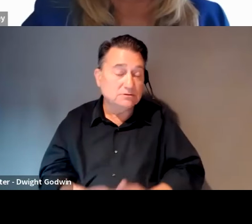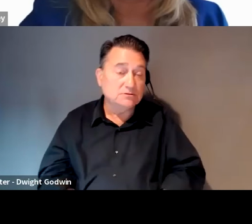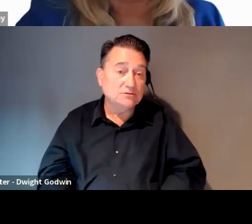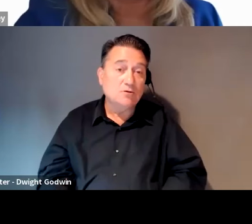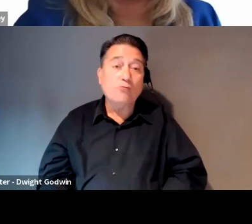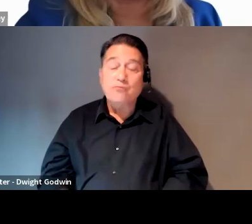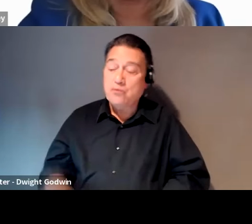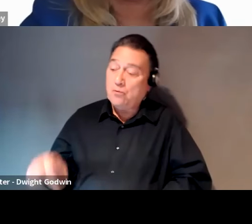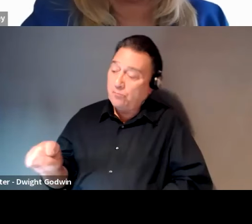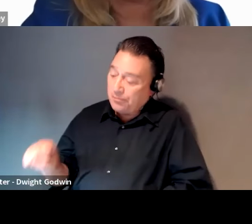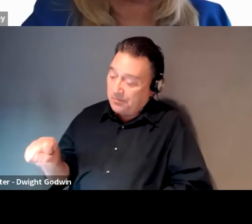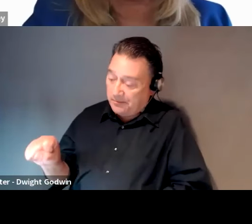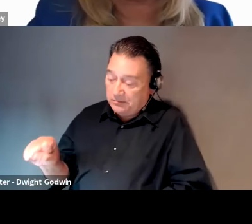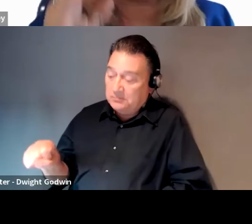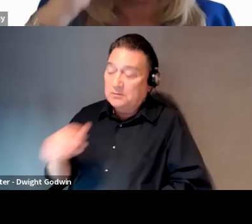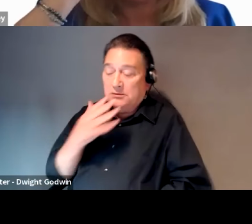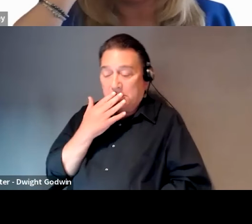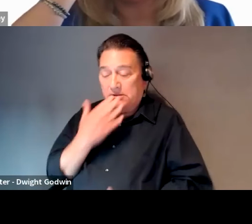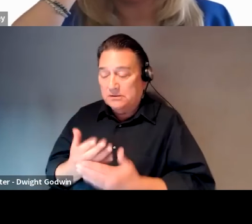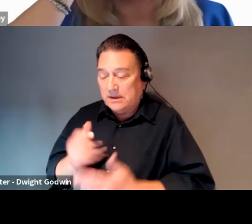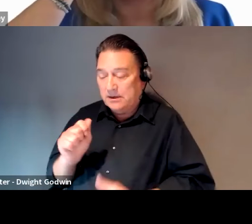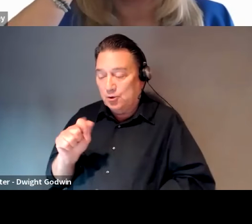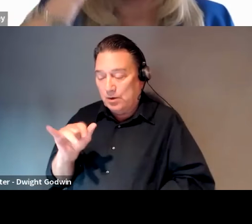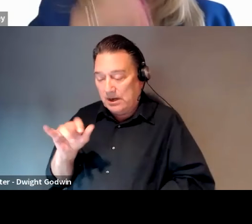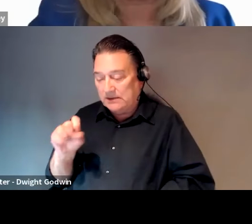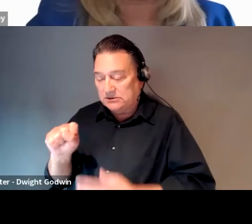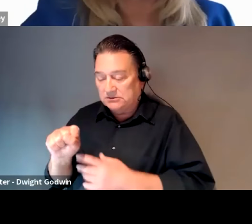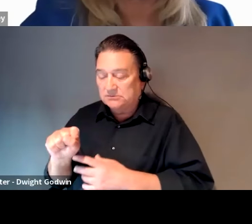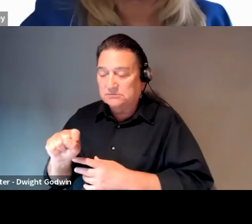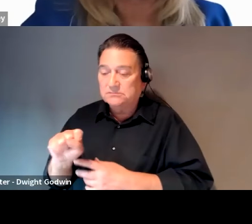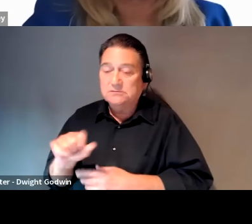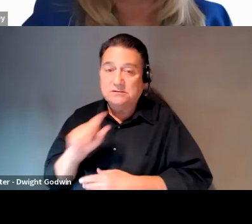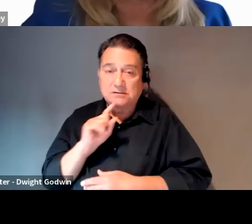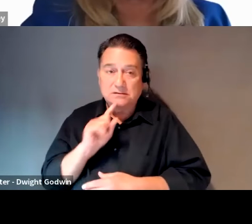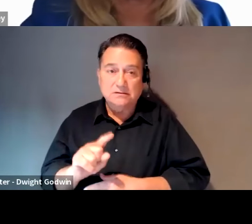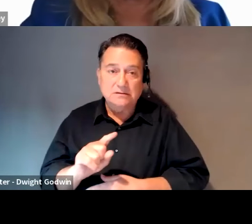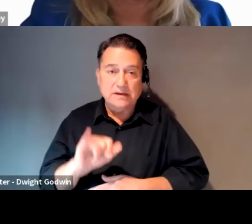Yeah, and thanks, Alexis. That is our joint operational meeting